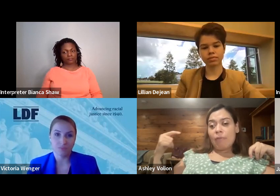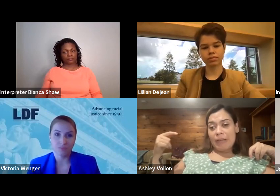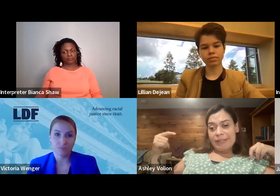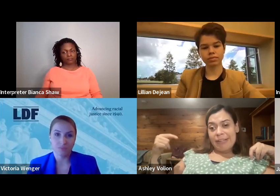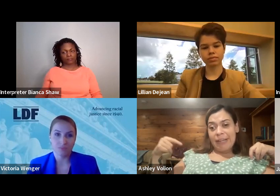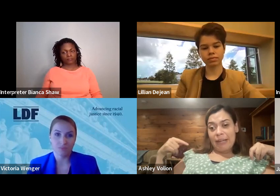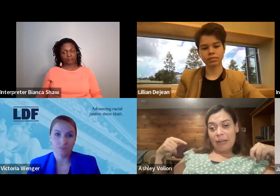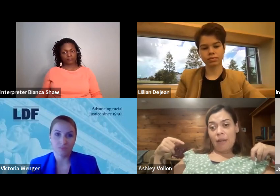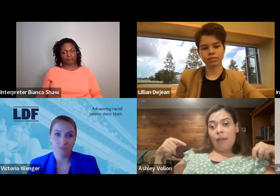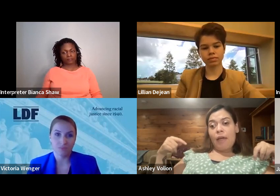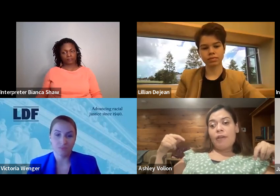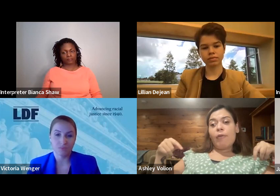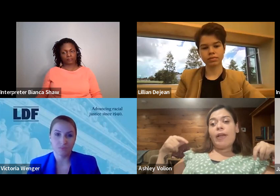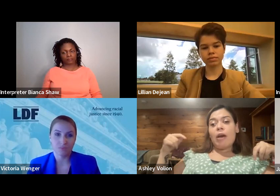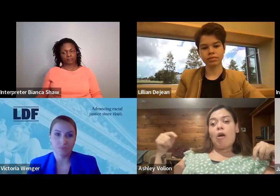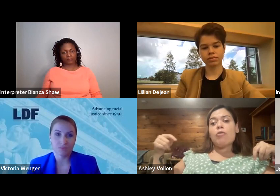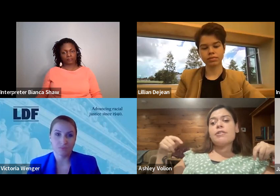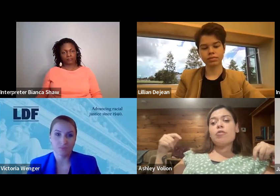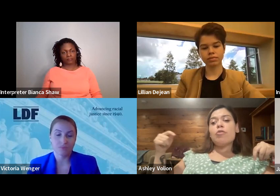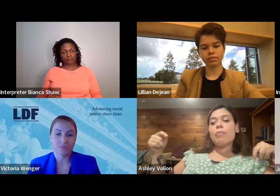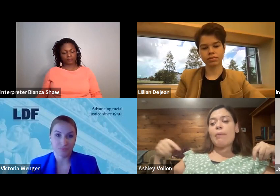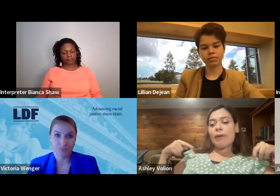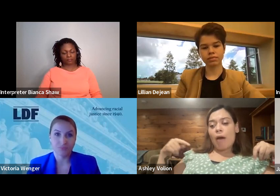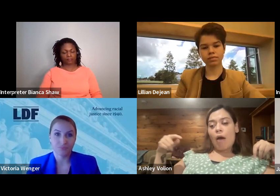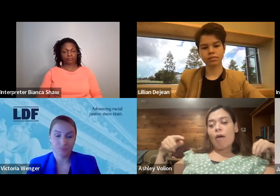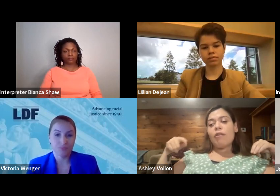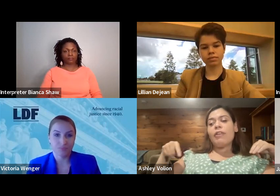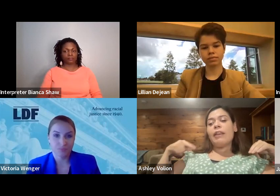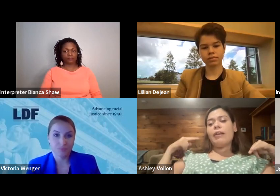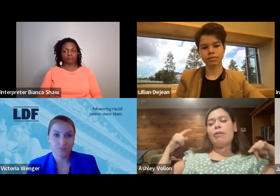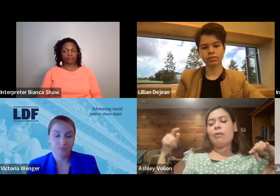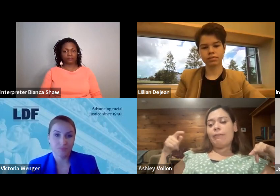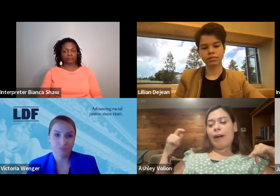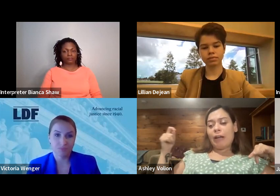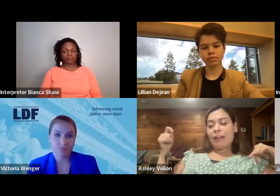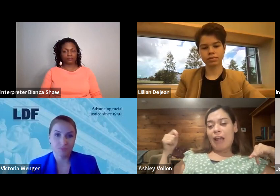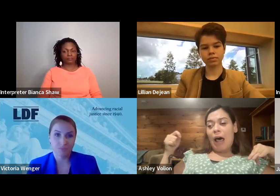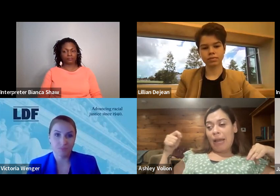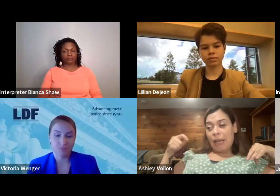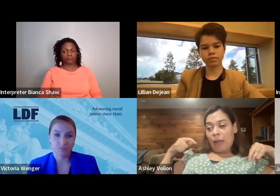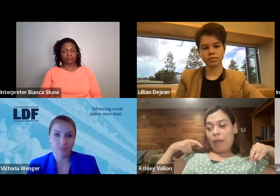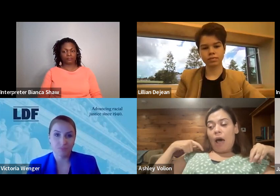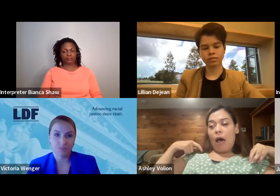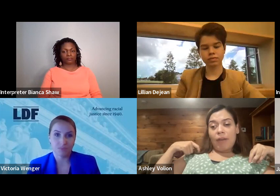that can be seen. You can go to the public to the front of the line.